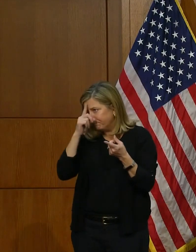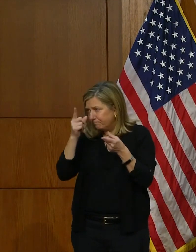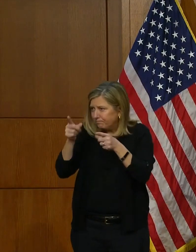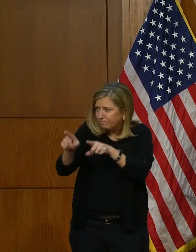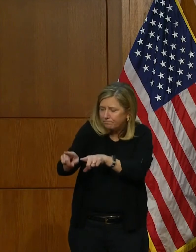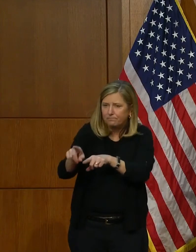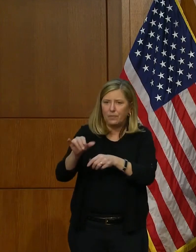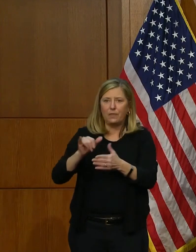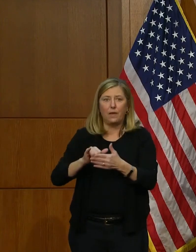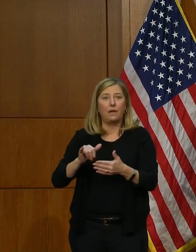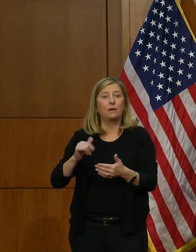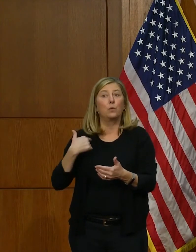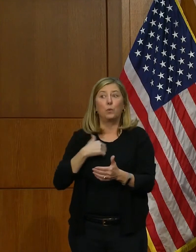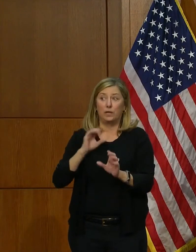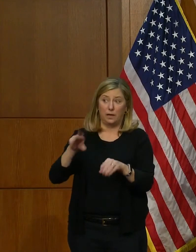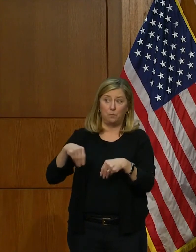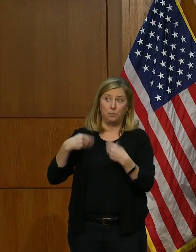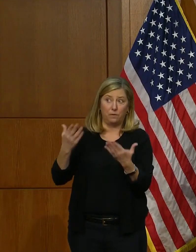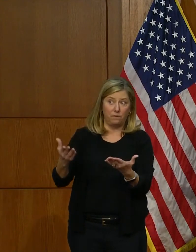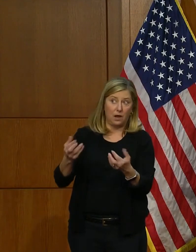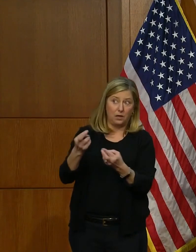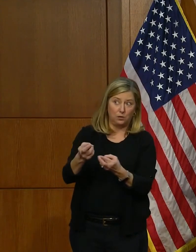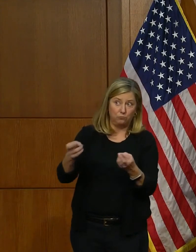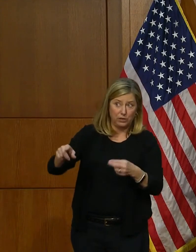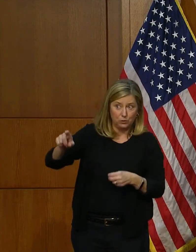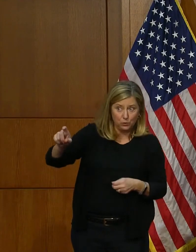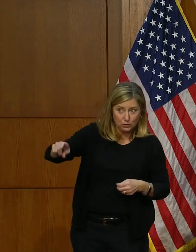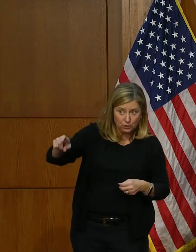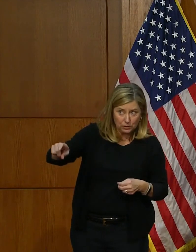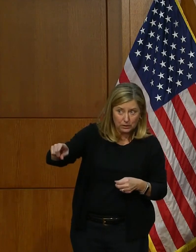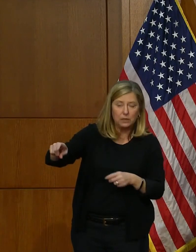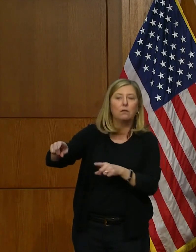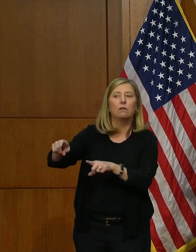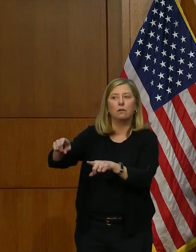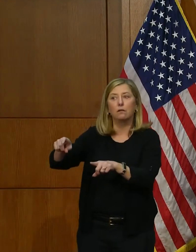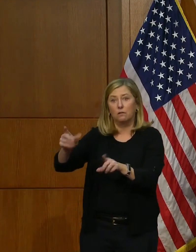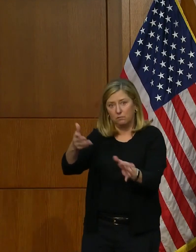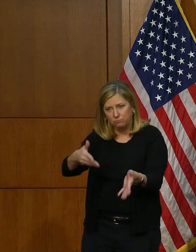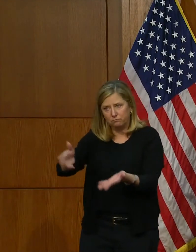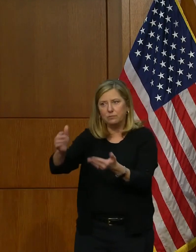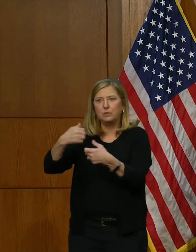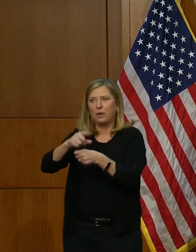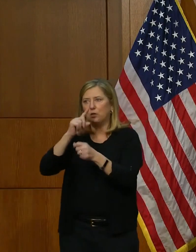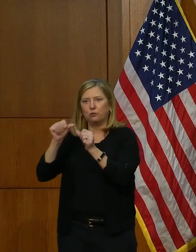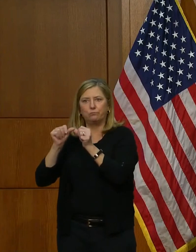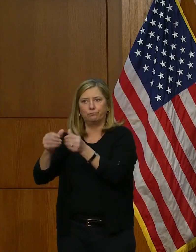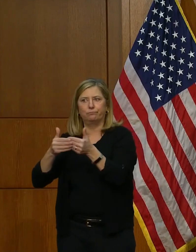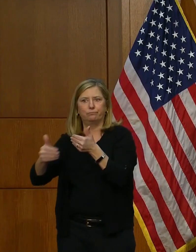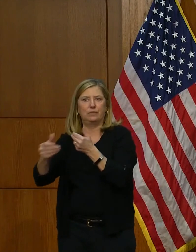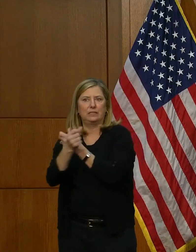CAN COME TO SOME KIND OF, UM. CONCLUSION WHEREBY WE CAN